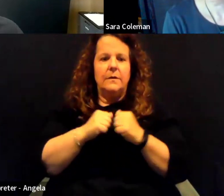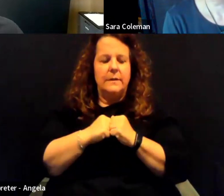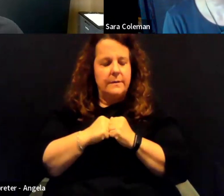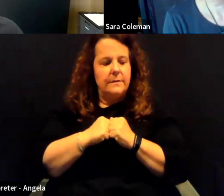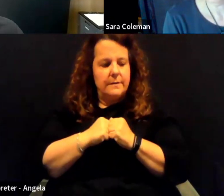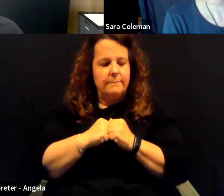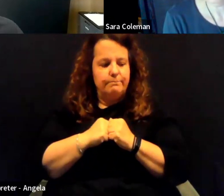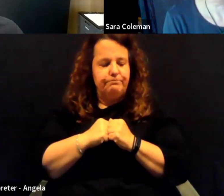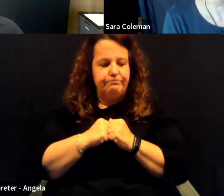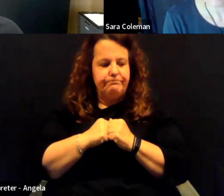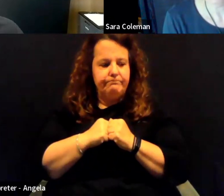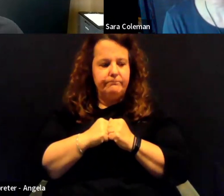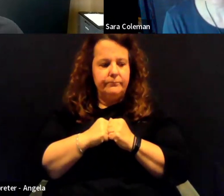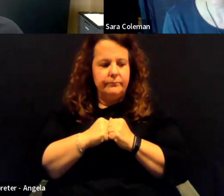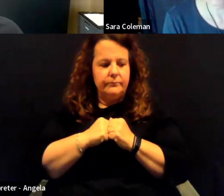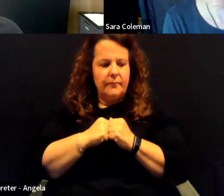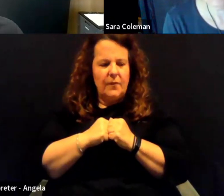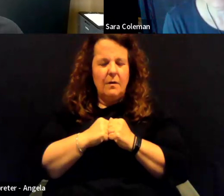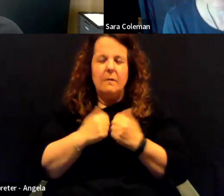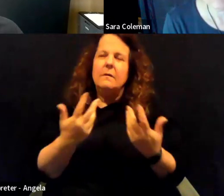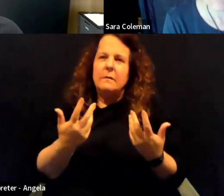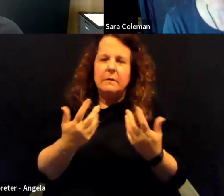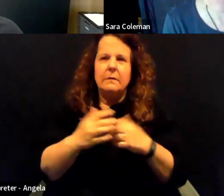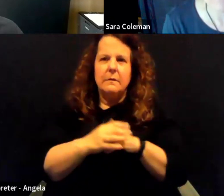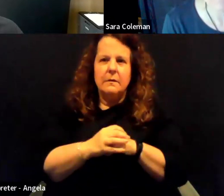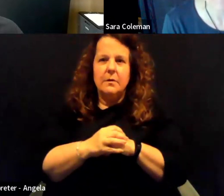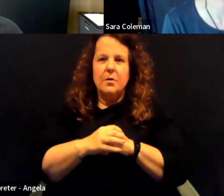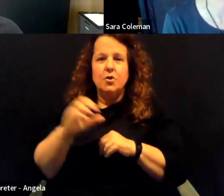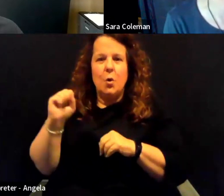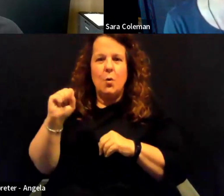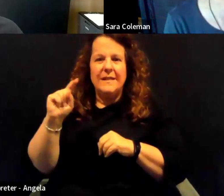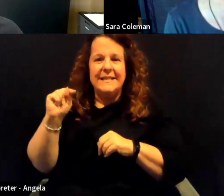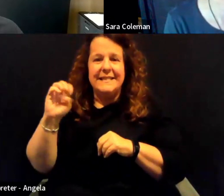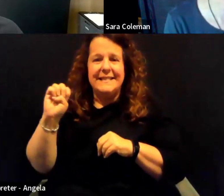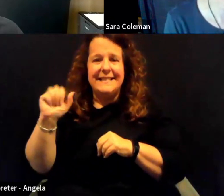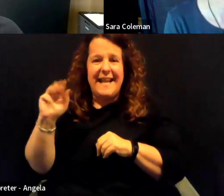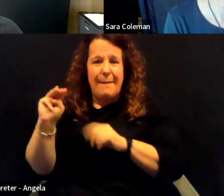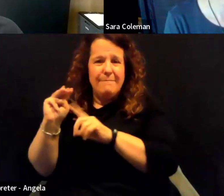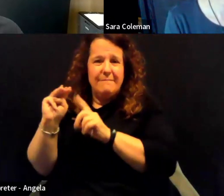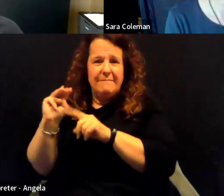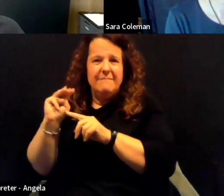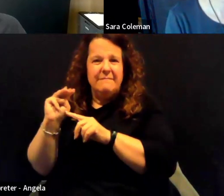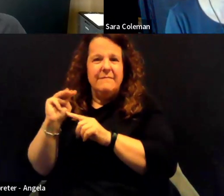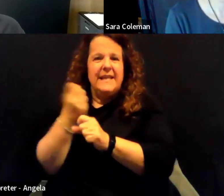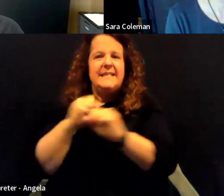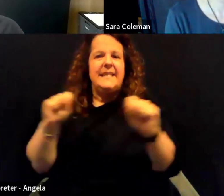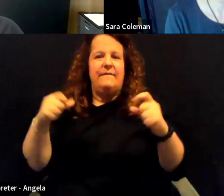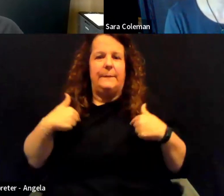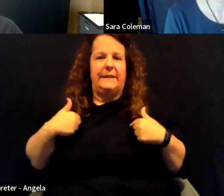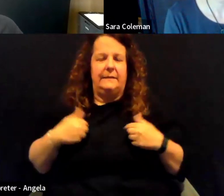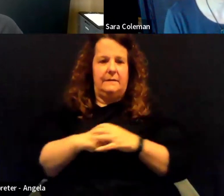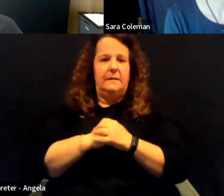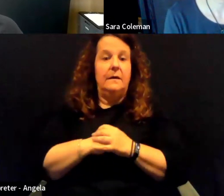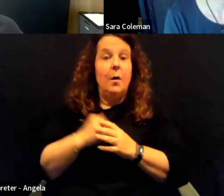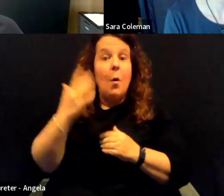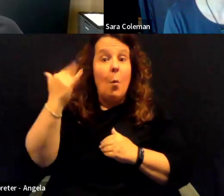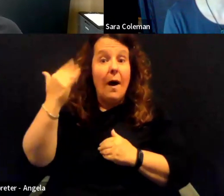So I kind of look at it as, STEM kind of saved me because I had all of my education background.